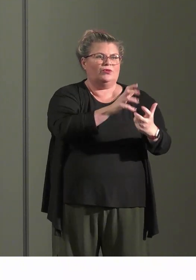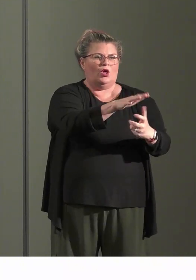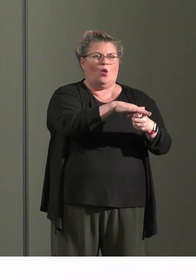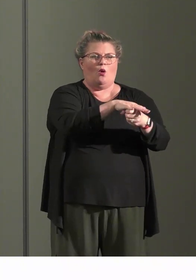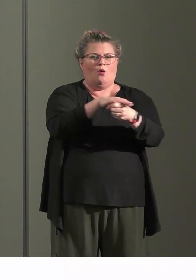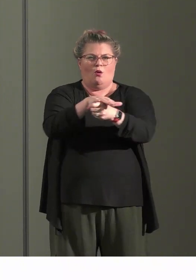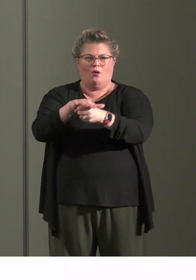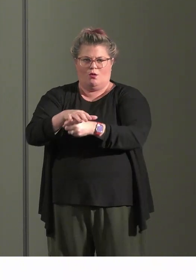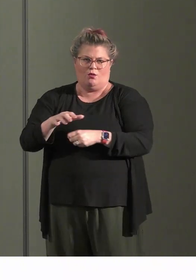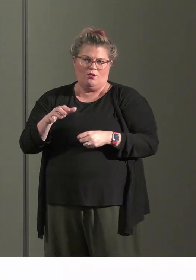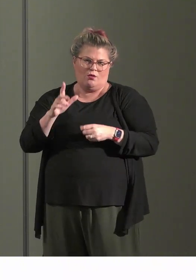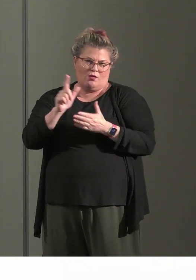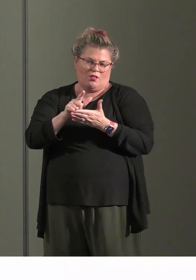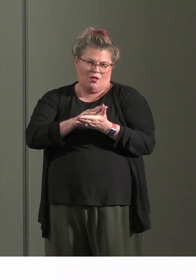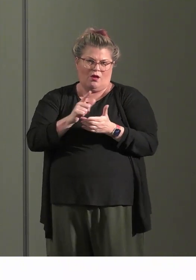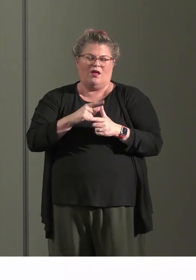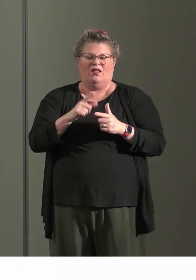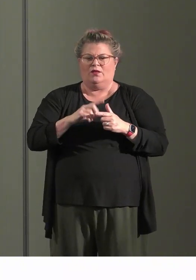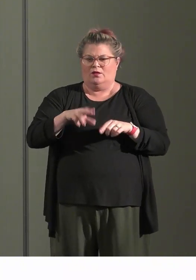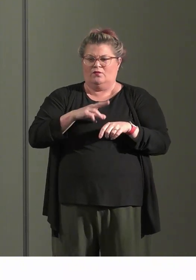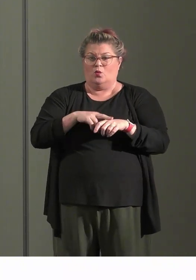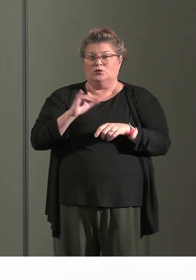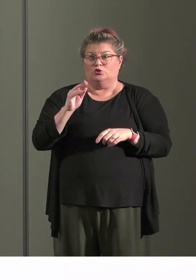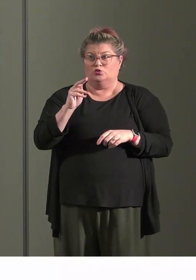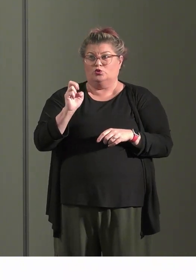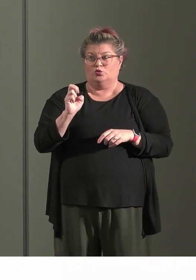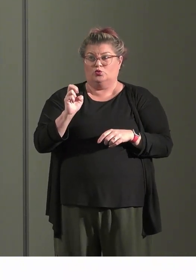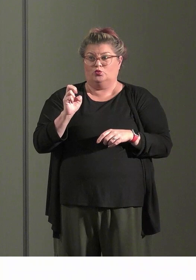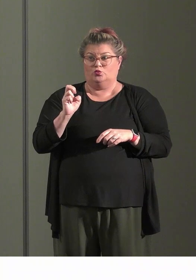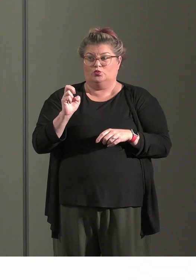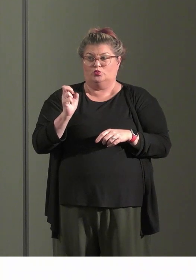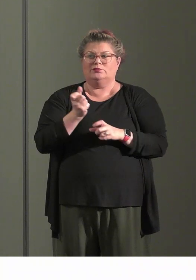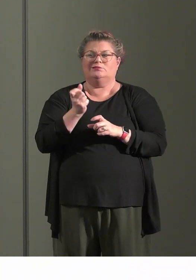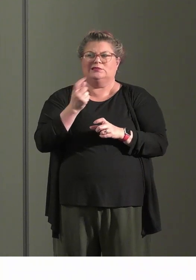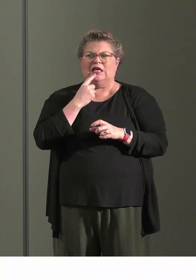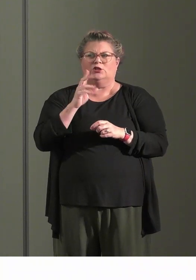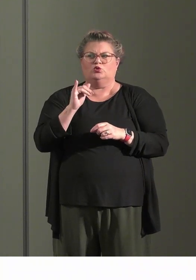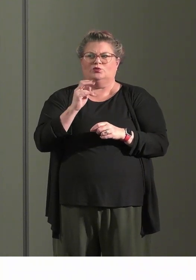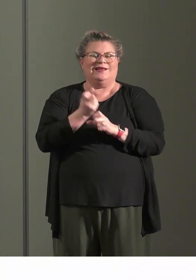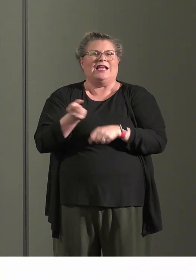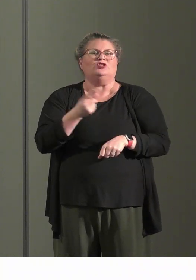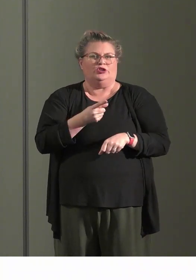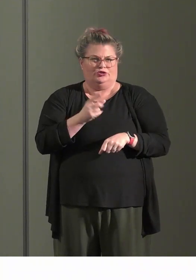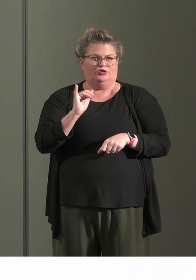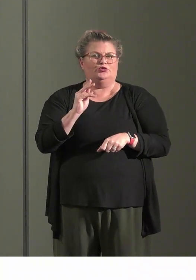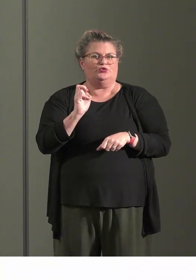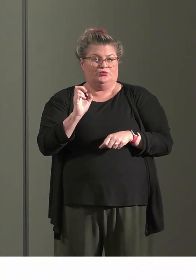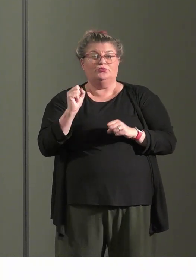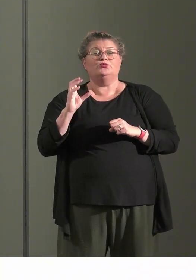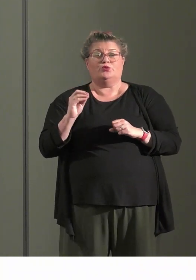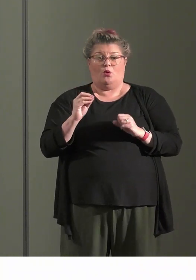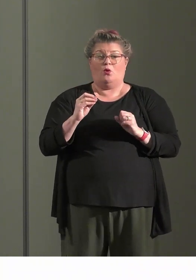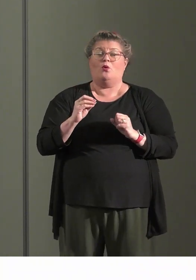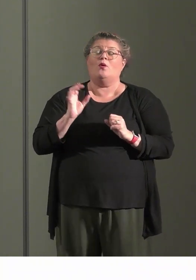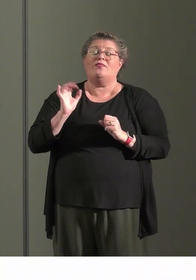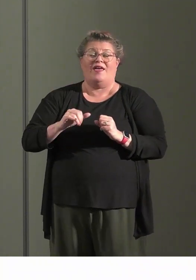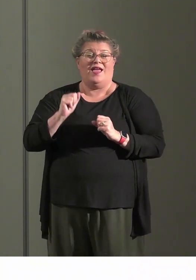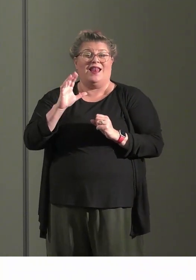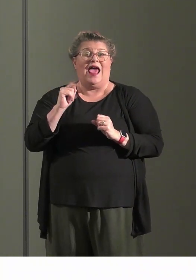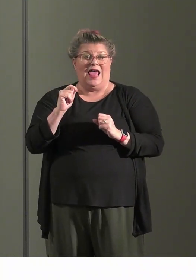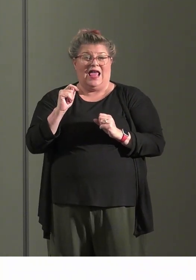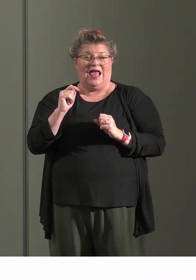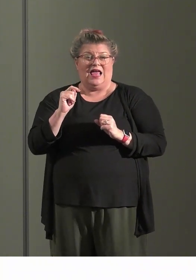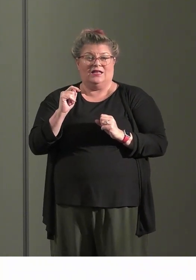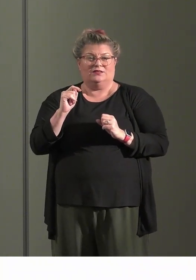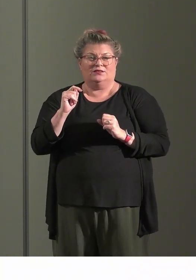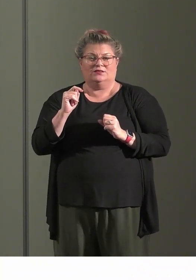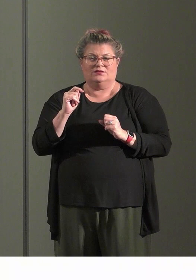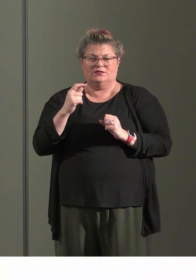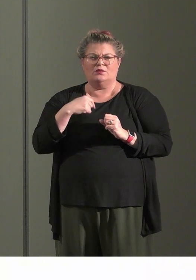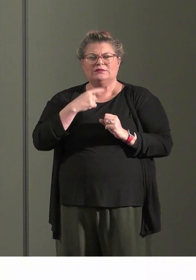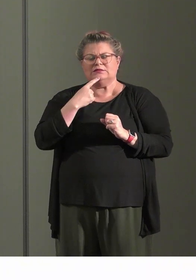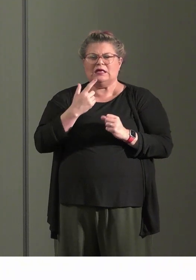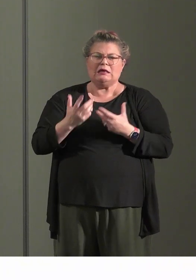law goes into enforce June 28 of next year. This act was intended to be a Omnibus Act within